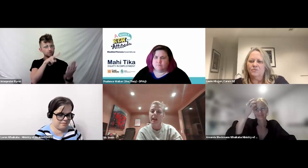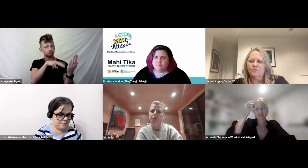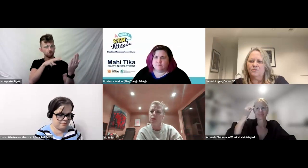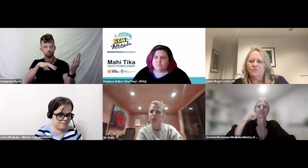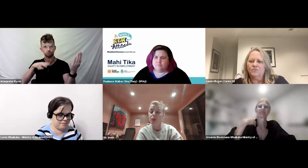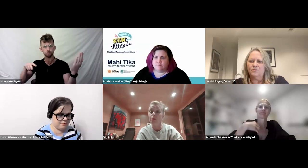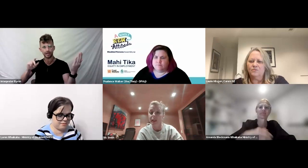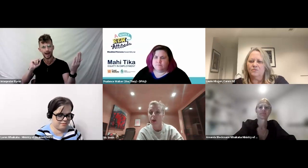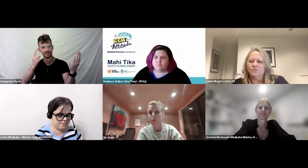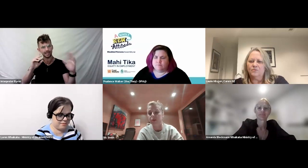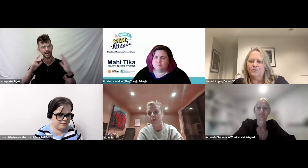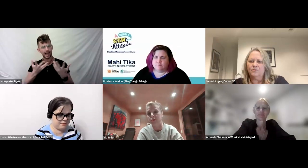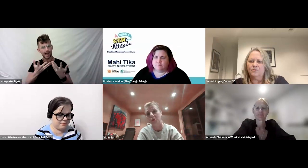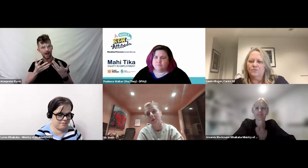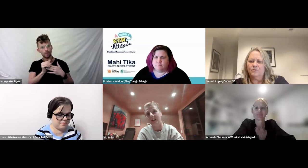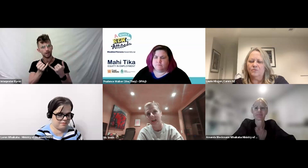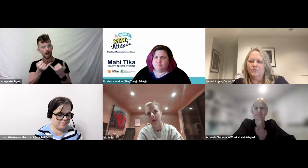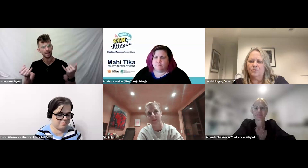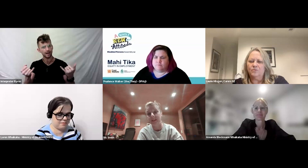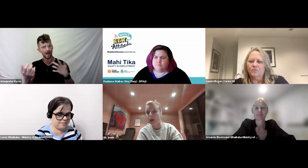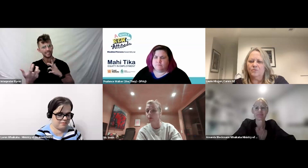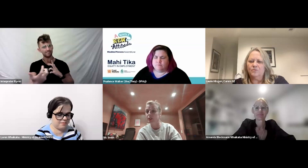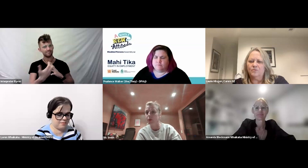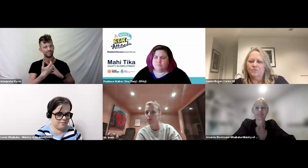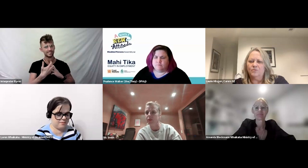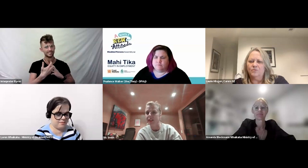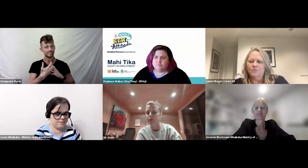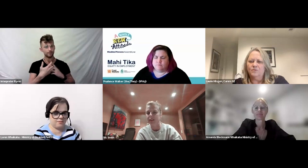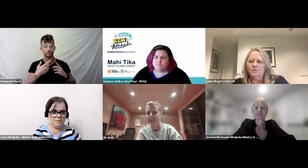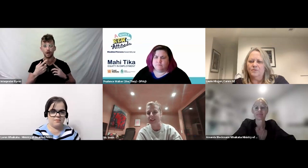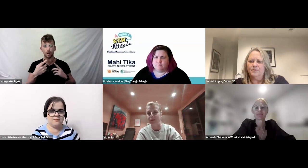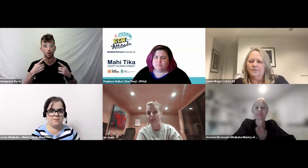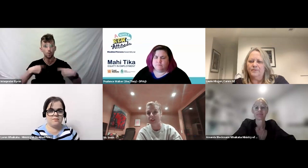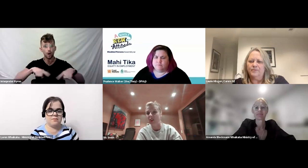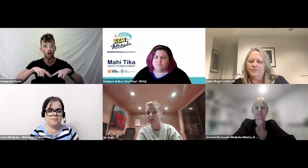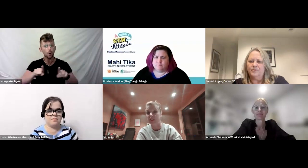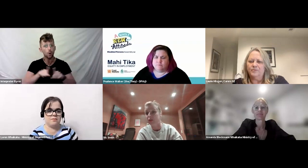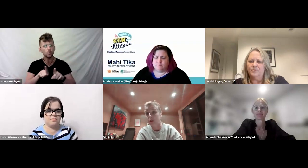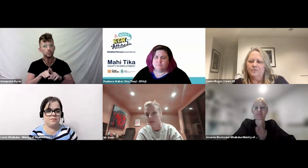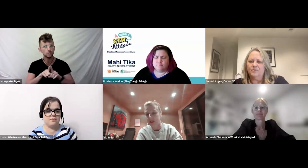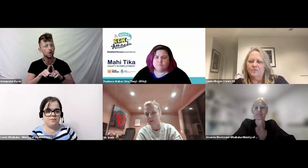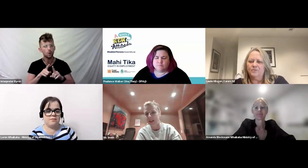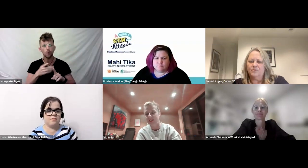And we’re also completely open to growing the examples that we’re providing. We understand that we’ve only got three or four on each page